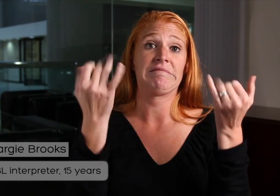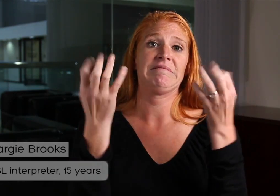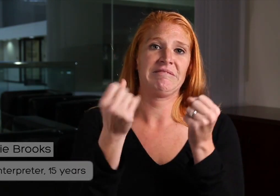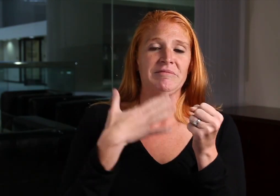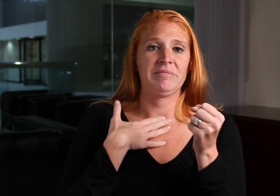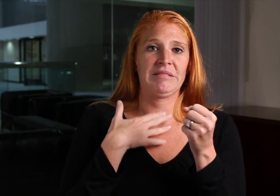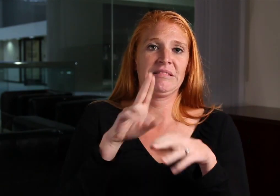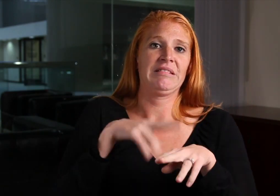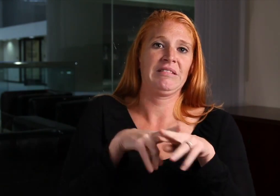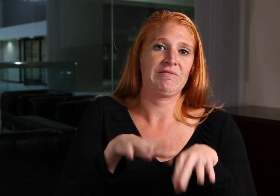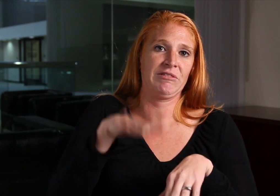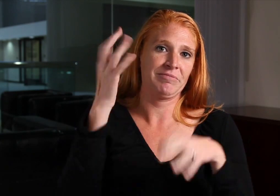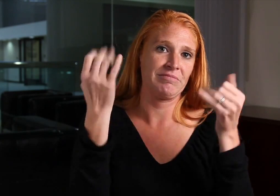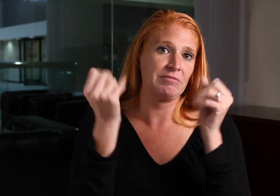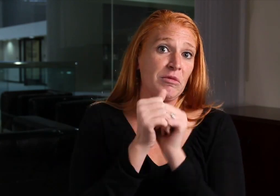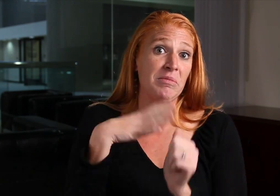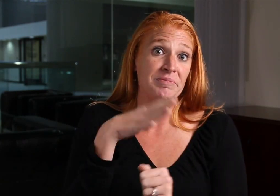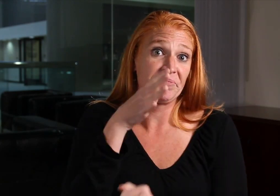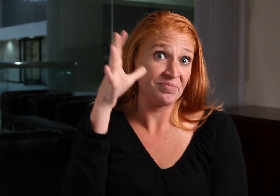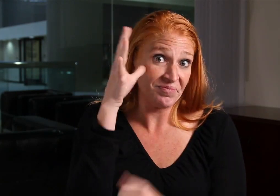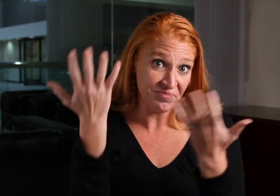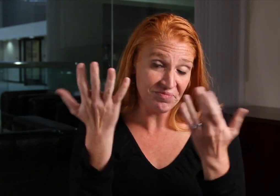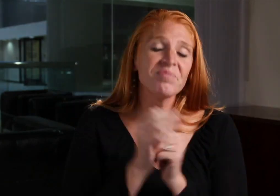as my native language growing up to communicate with my parents.